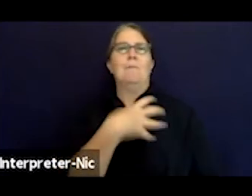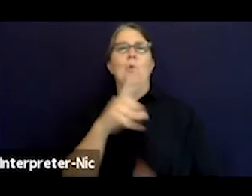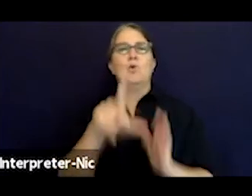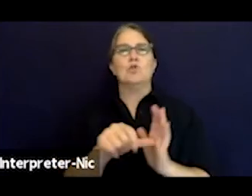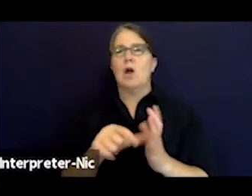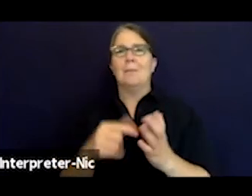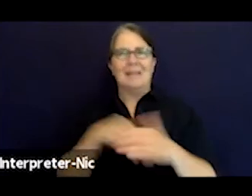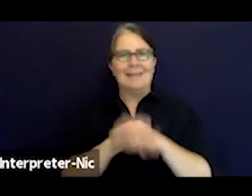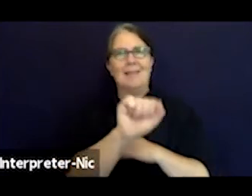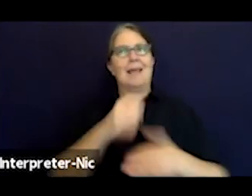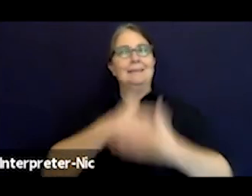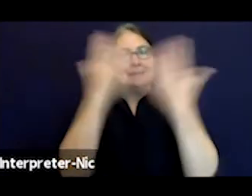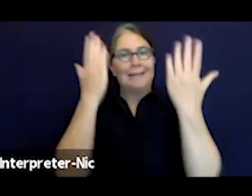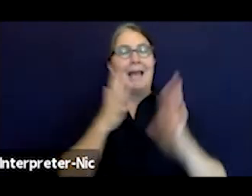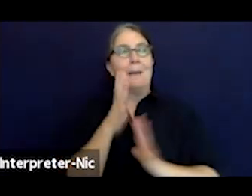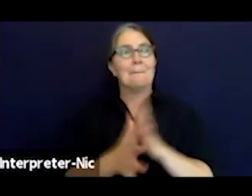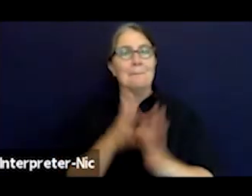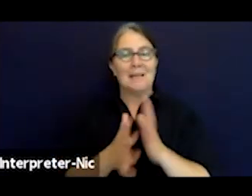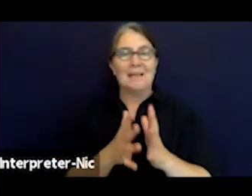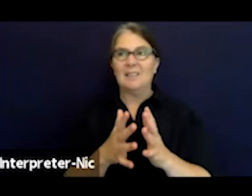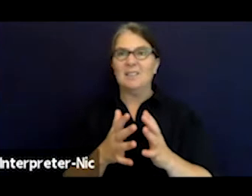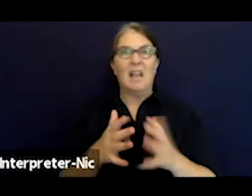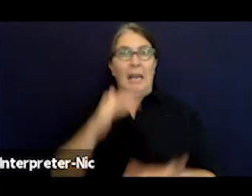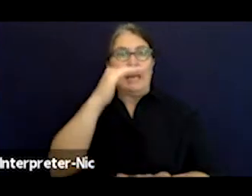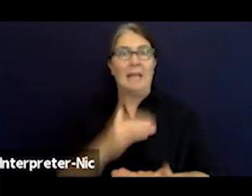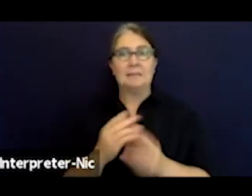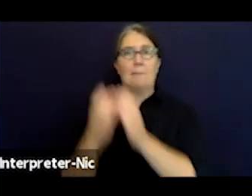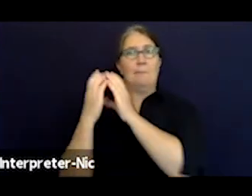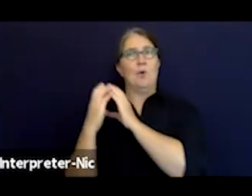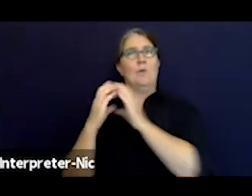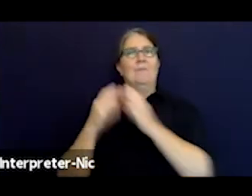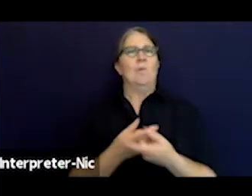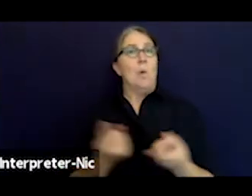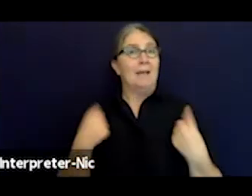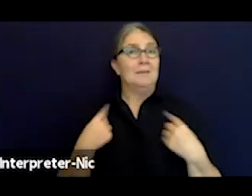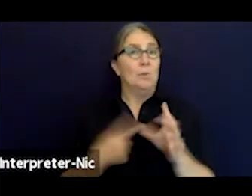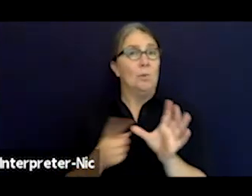service officers and on our instructors. Let me share a couple of ways to actually do this.